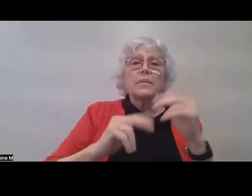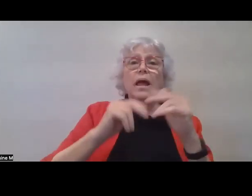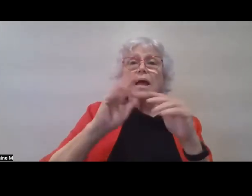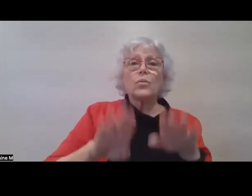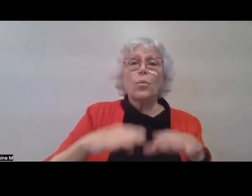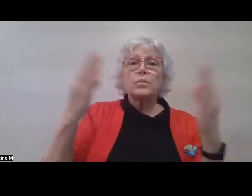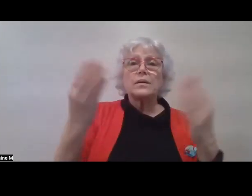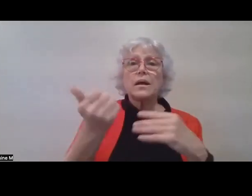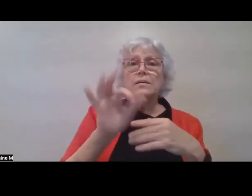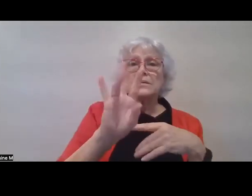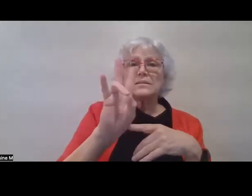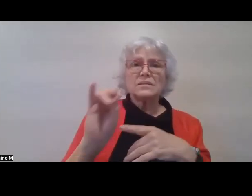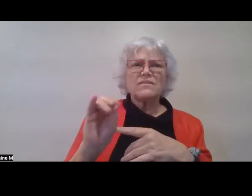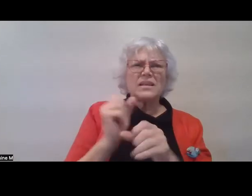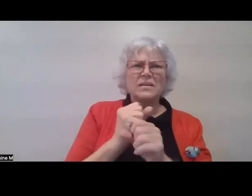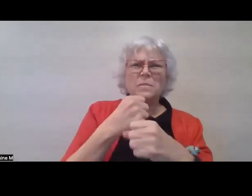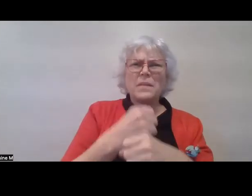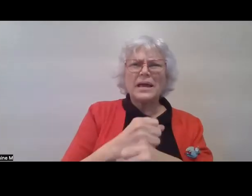yellowcake uranium into nuclear fuel for